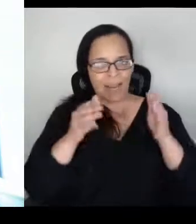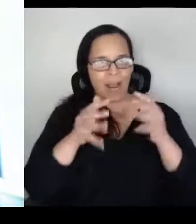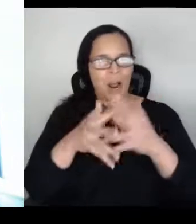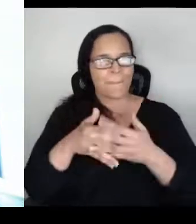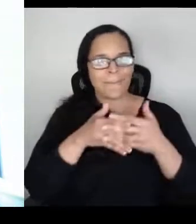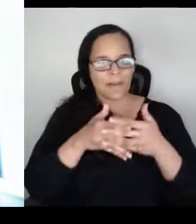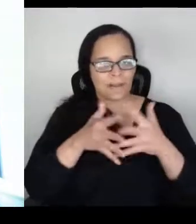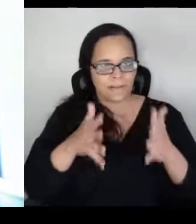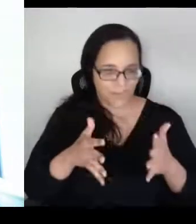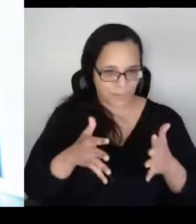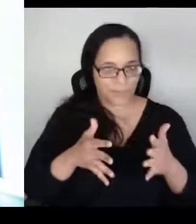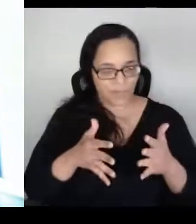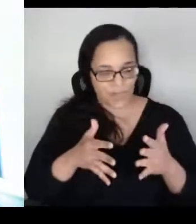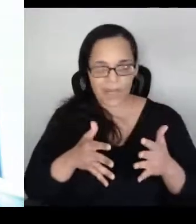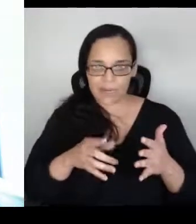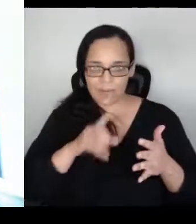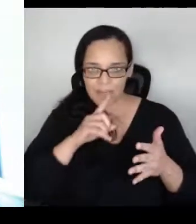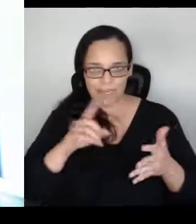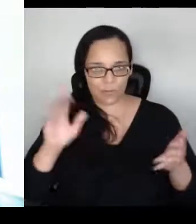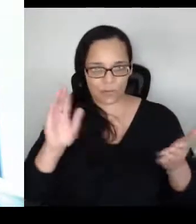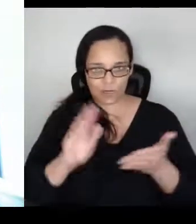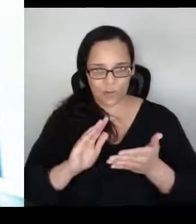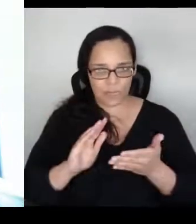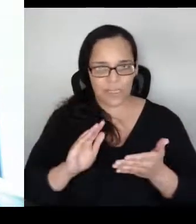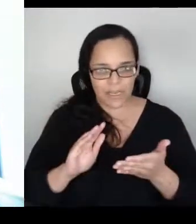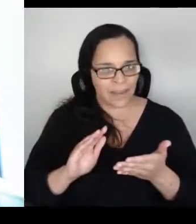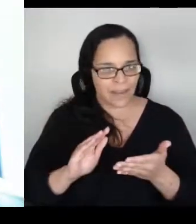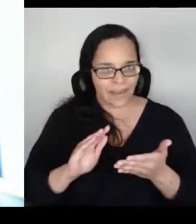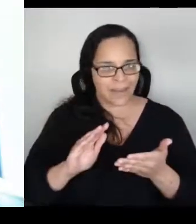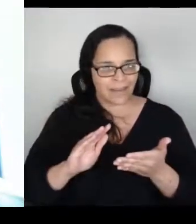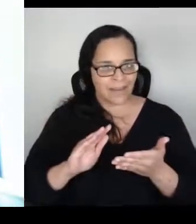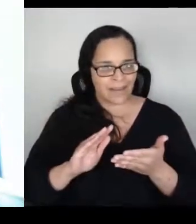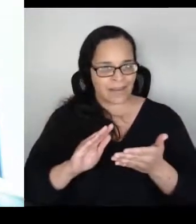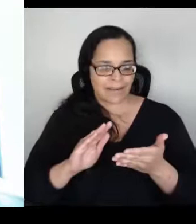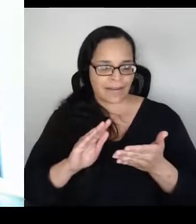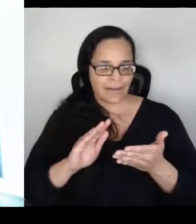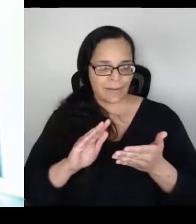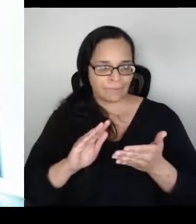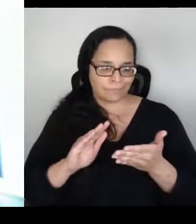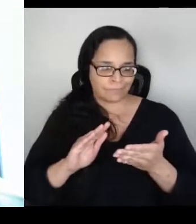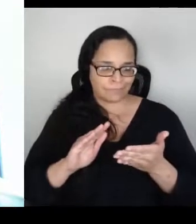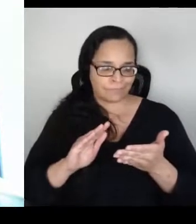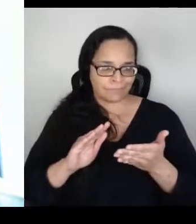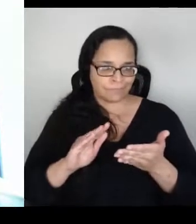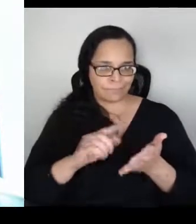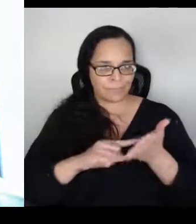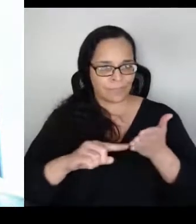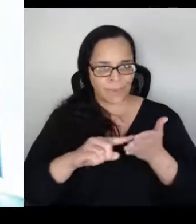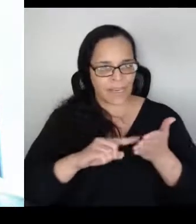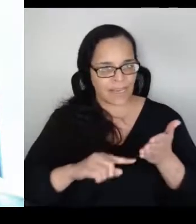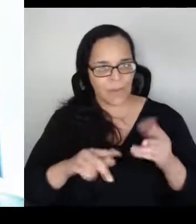who are in a deep moment of need. I know that in this moment, a lot of folks think